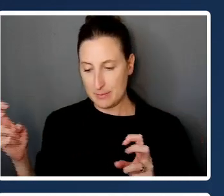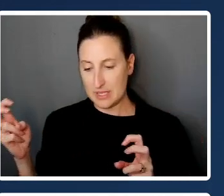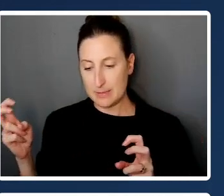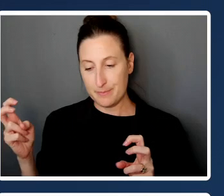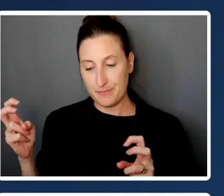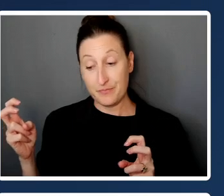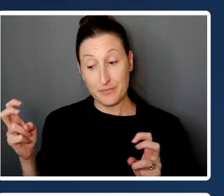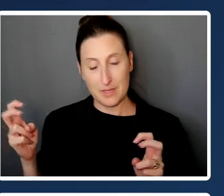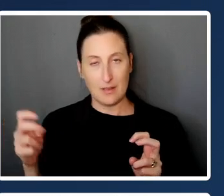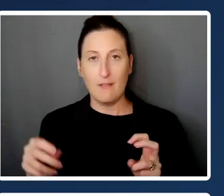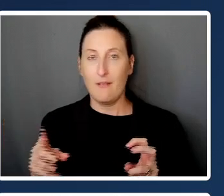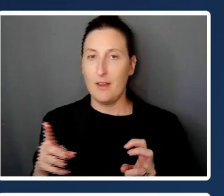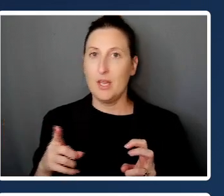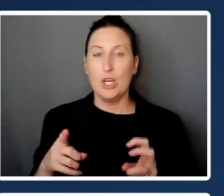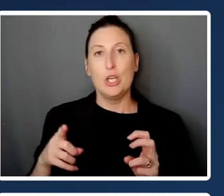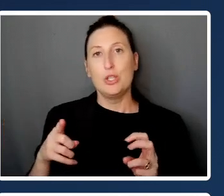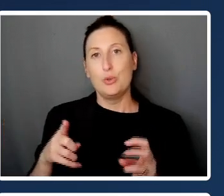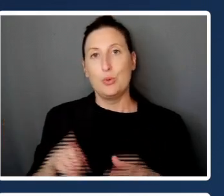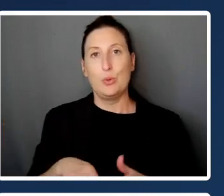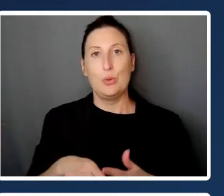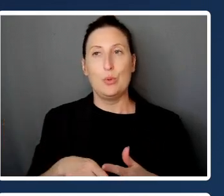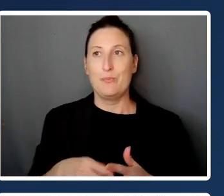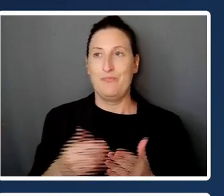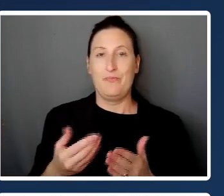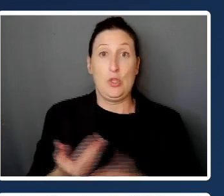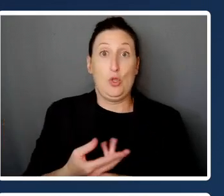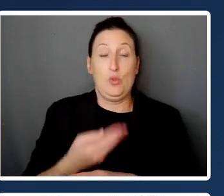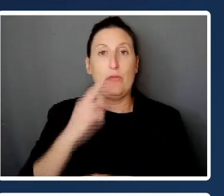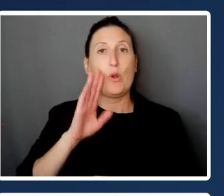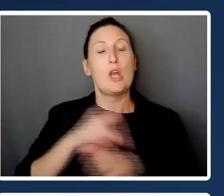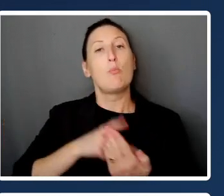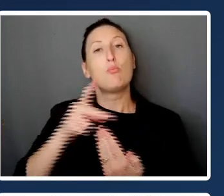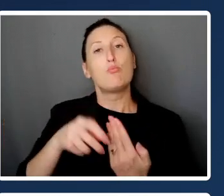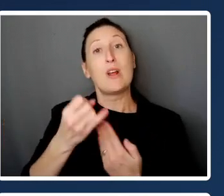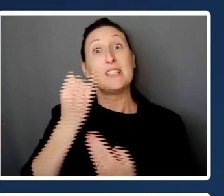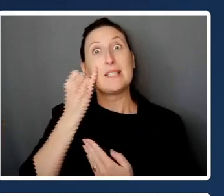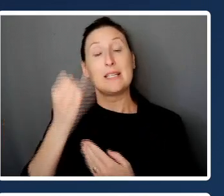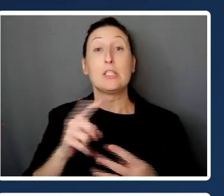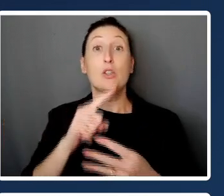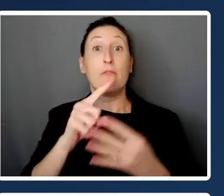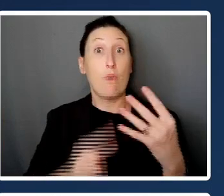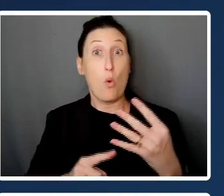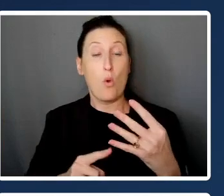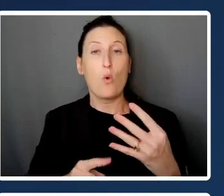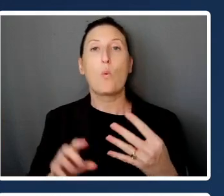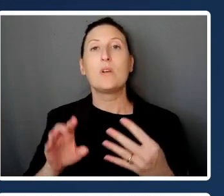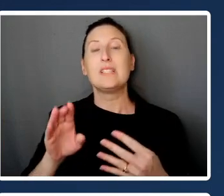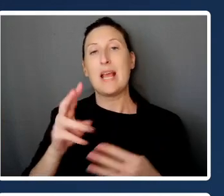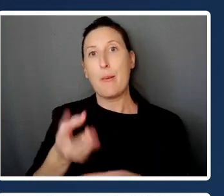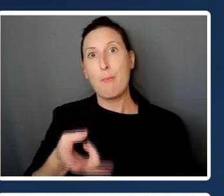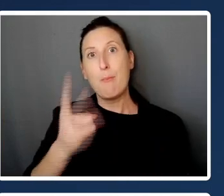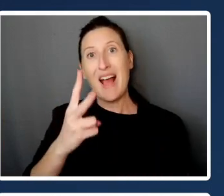project ideas. And so, the four projects they came up with were a bilingual painting class with Luis,